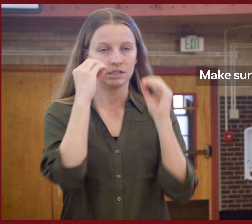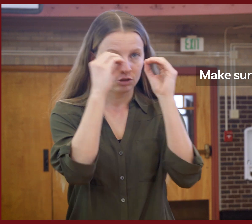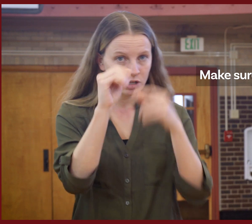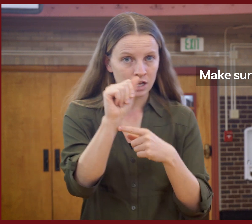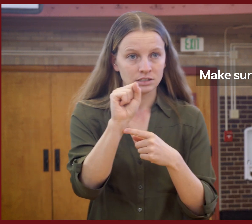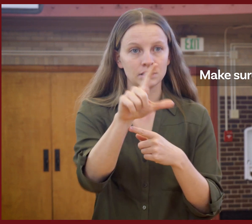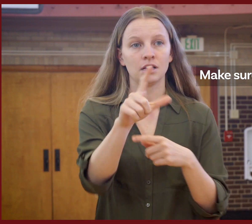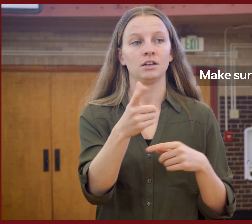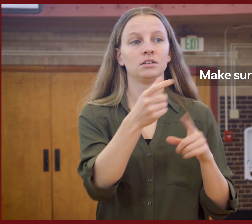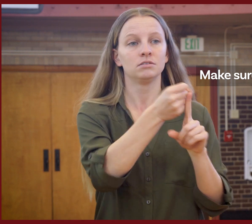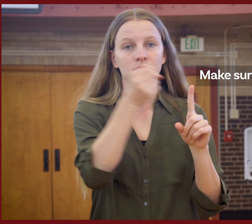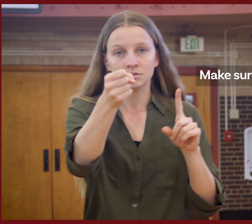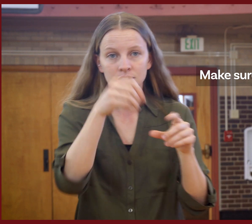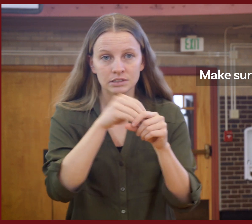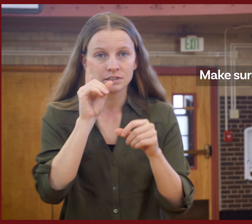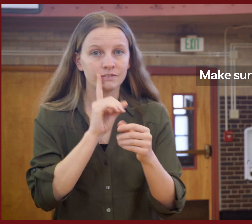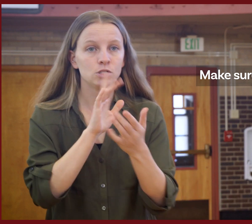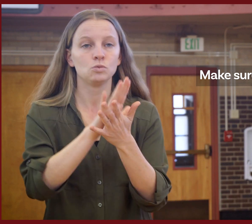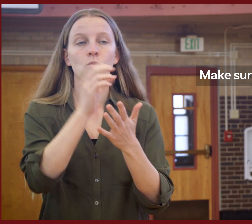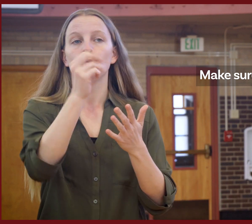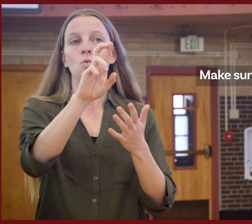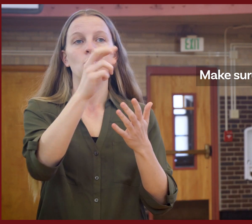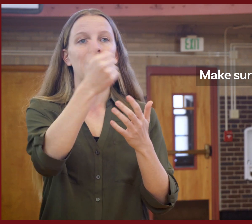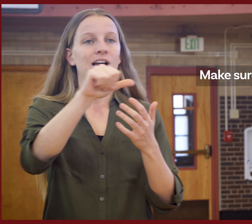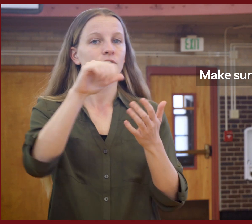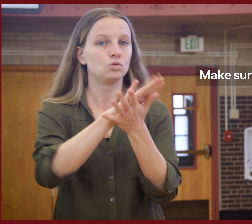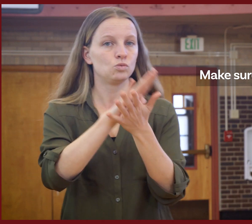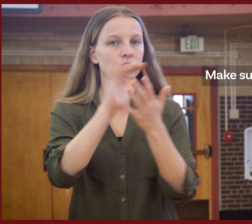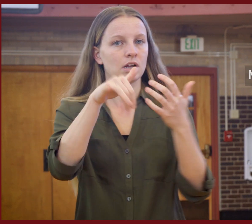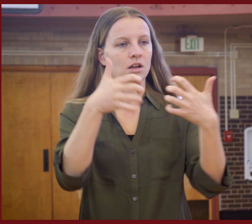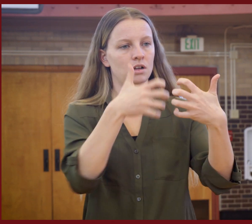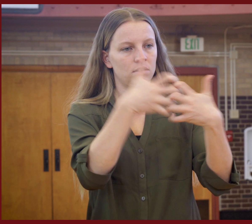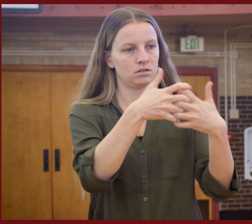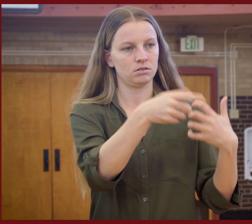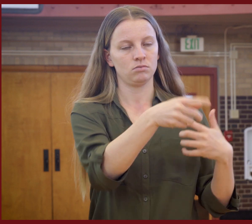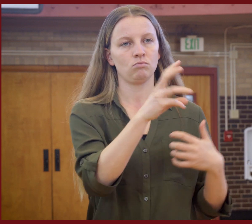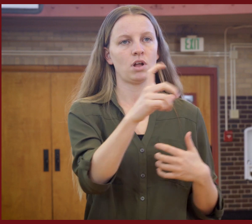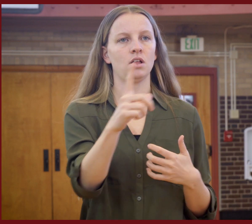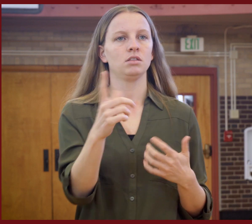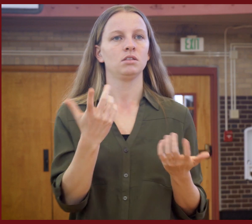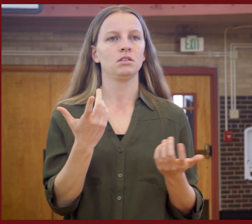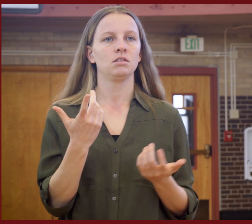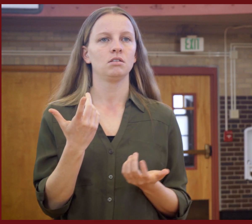Teach them ASL. Put them in a school for the Deaf or any other school that can fit them well